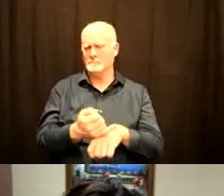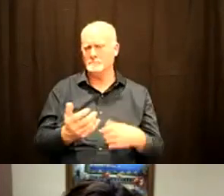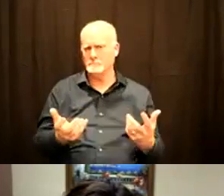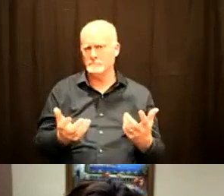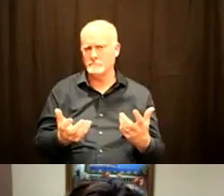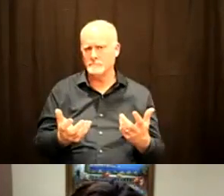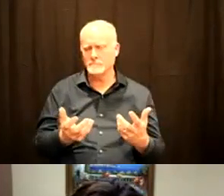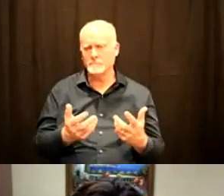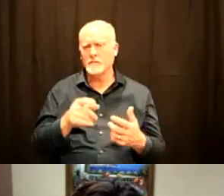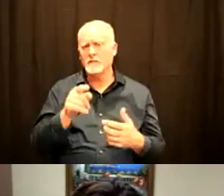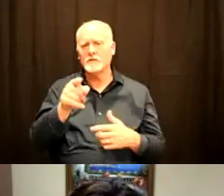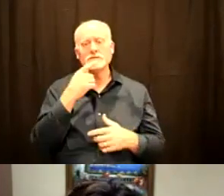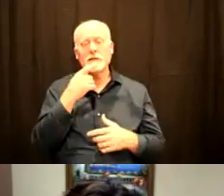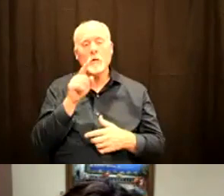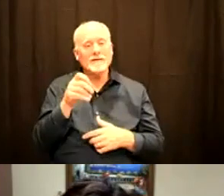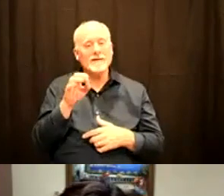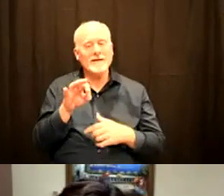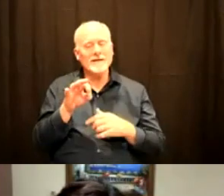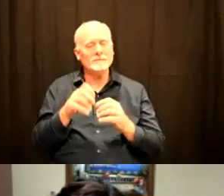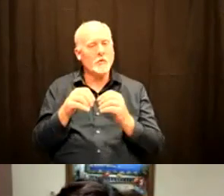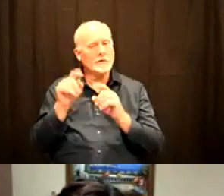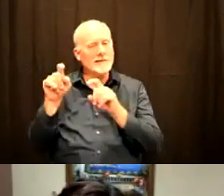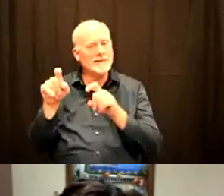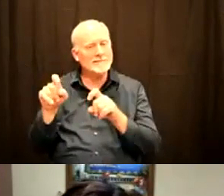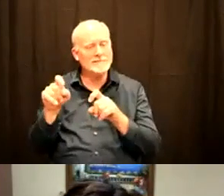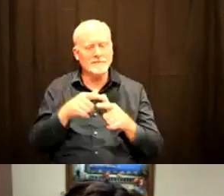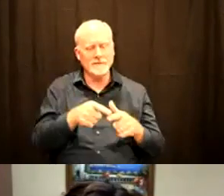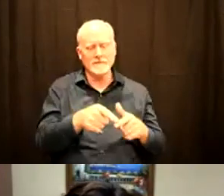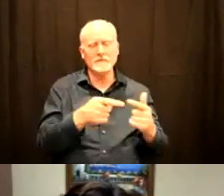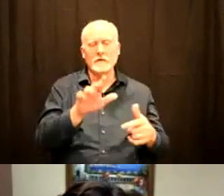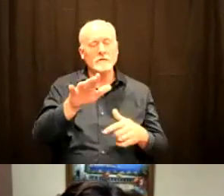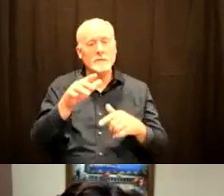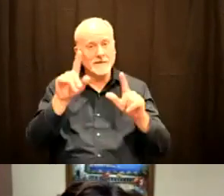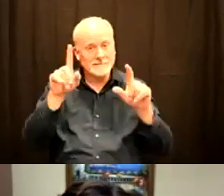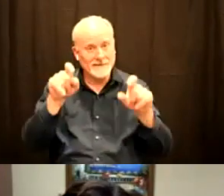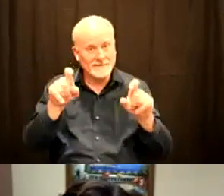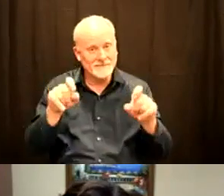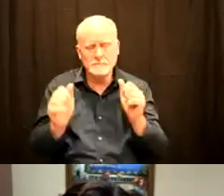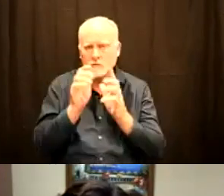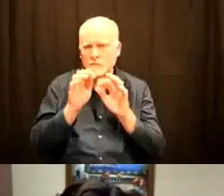testing protocols yeah absolutely the testing is the most important leg of our stool this semester